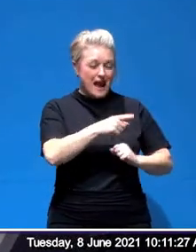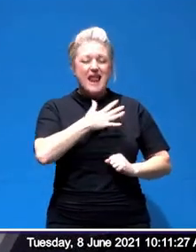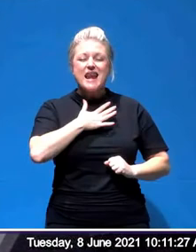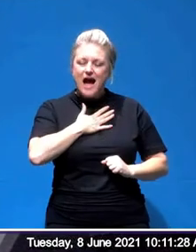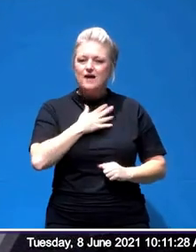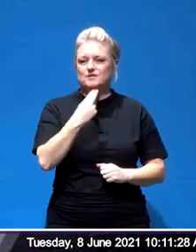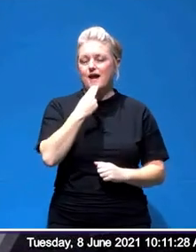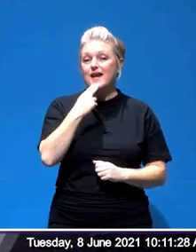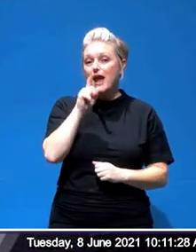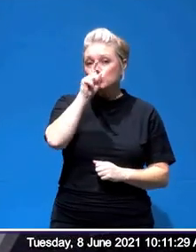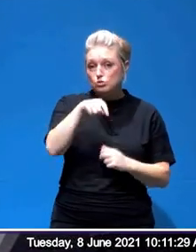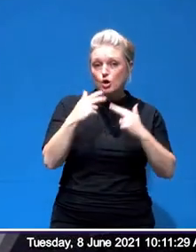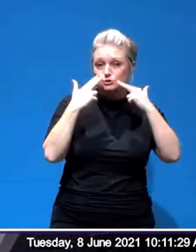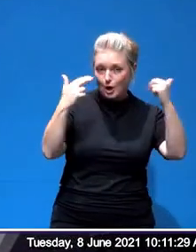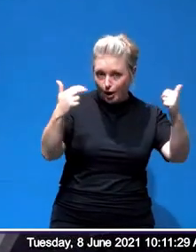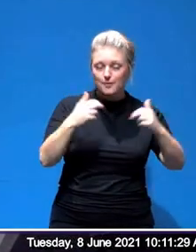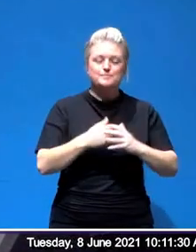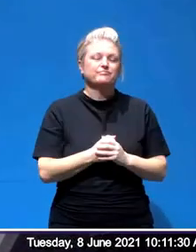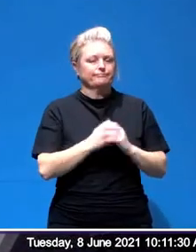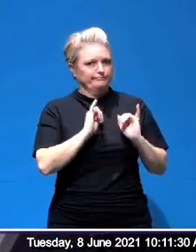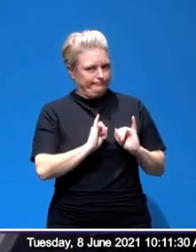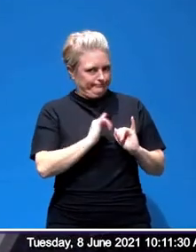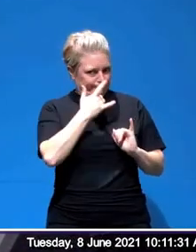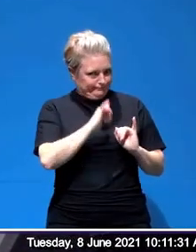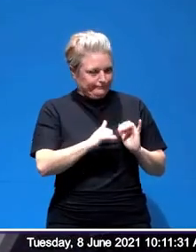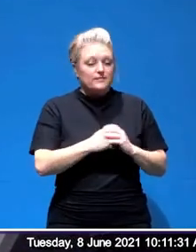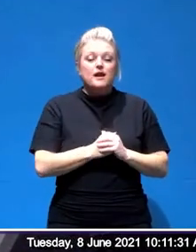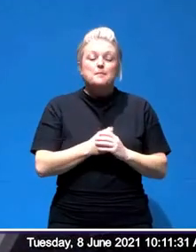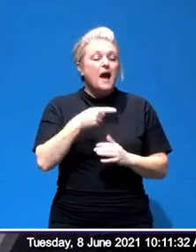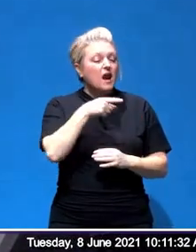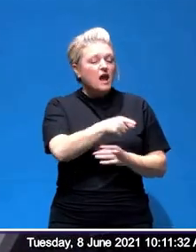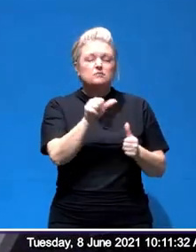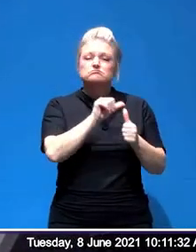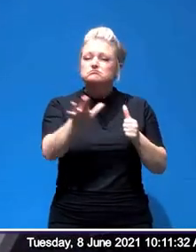He has a very good memory and he can remember the lyrics to many, many songs.